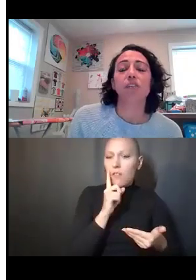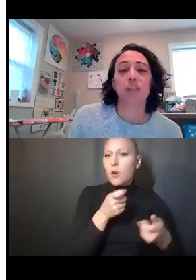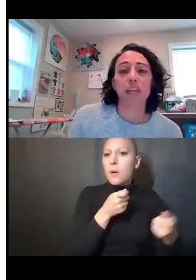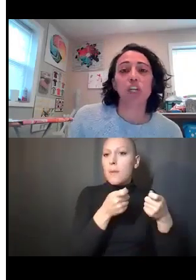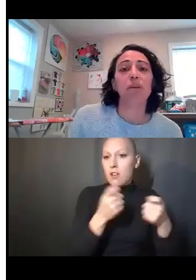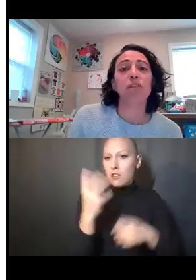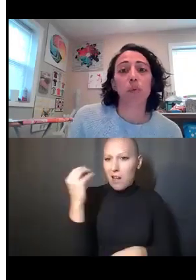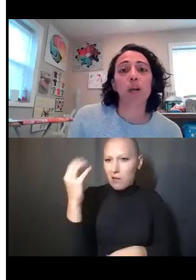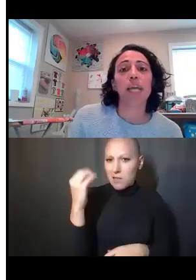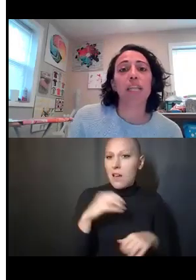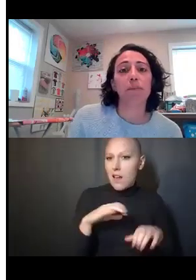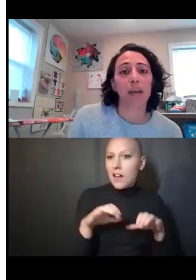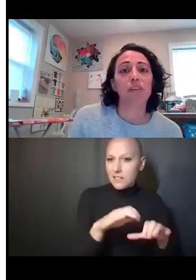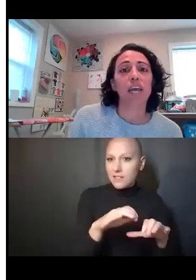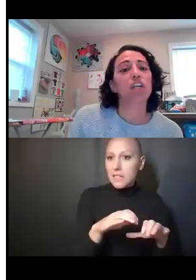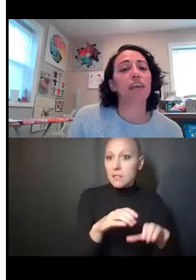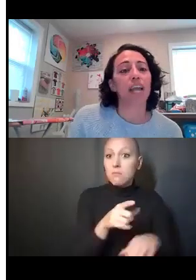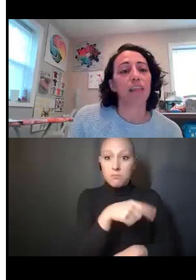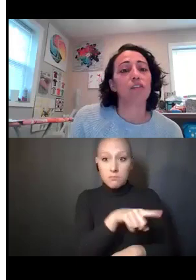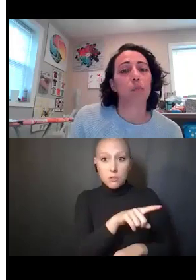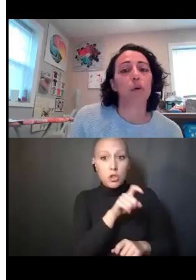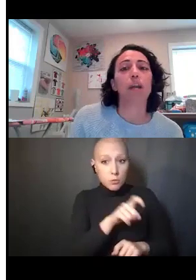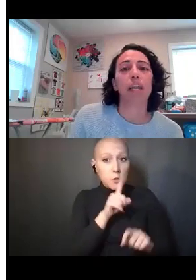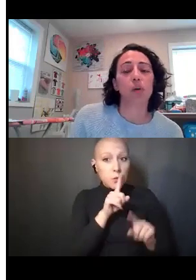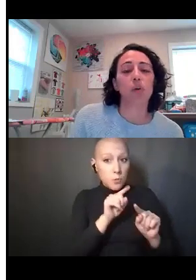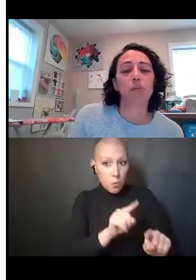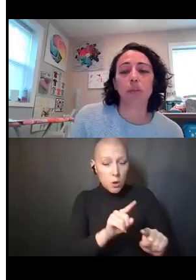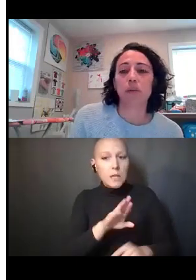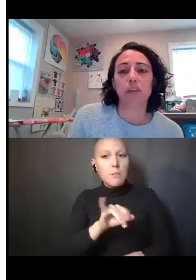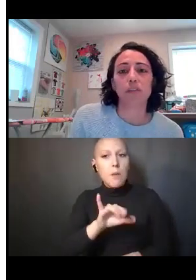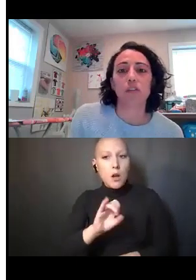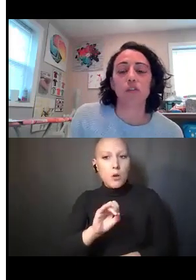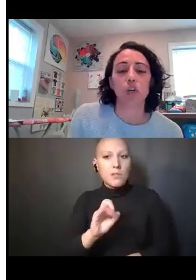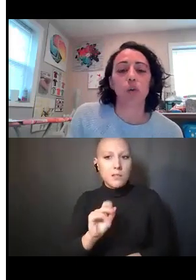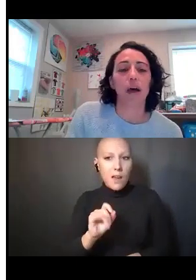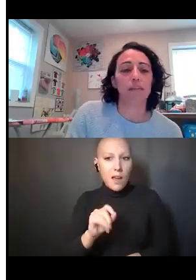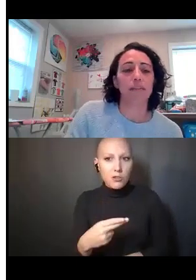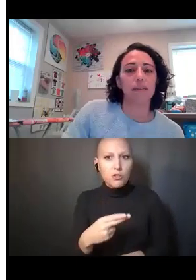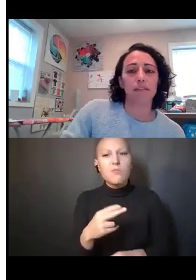and so they should be reporting in biosketches and other support in accordance with those institutional policies.